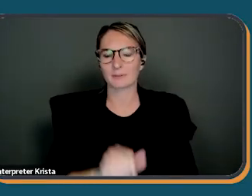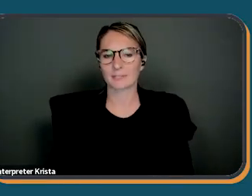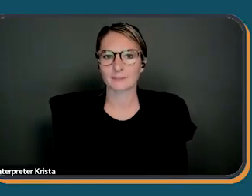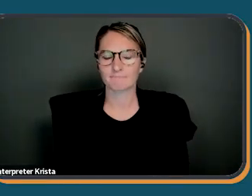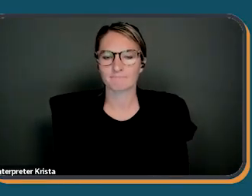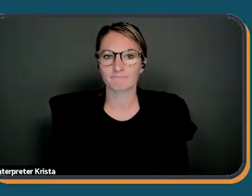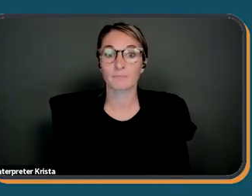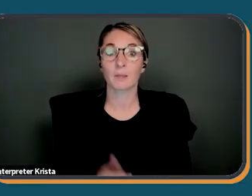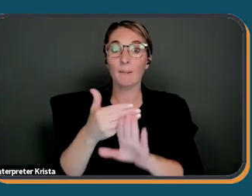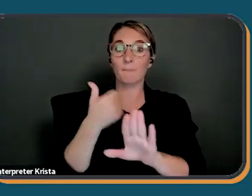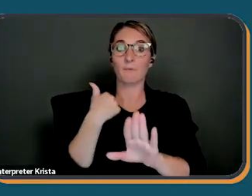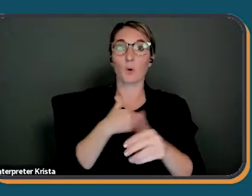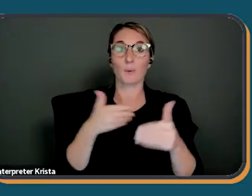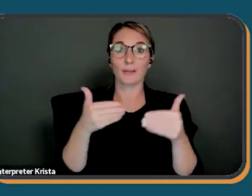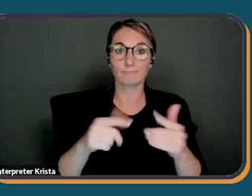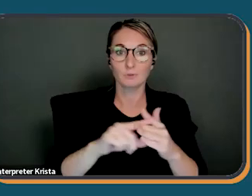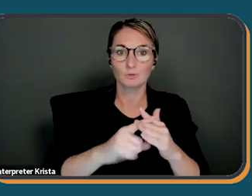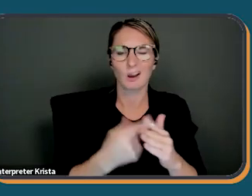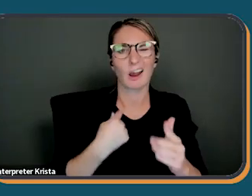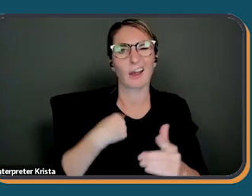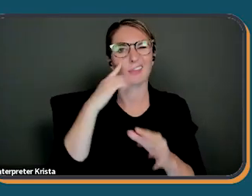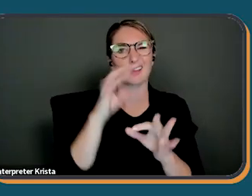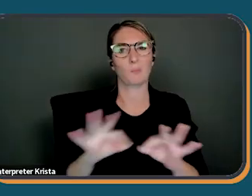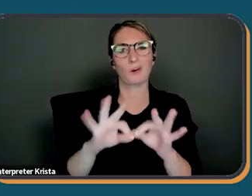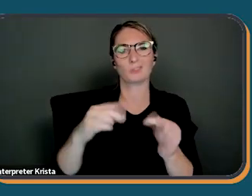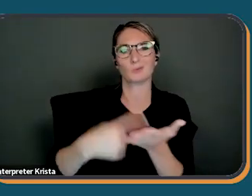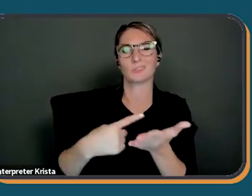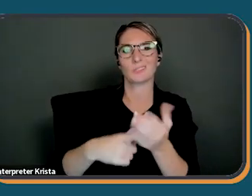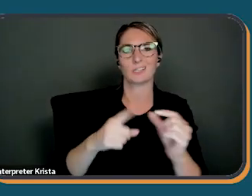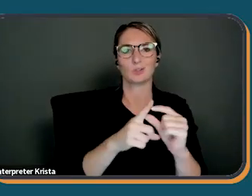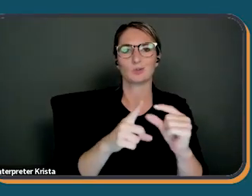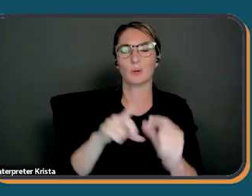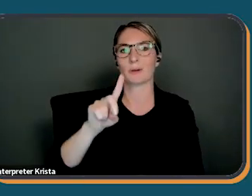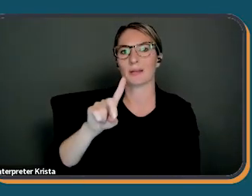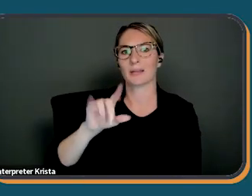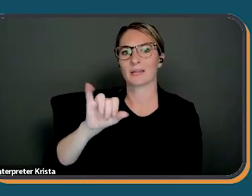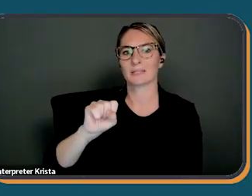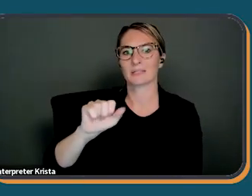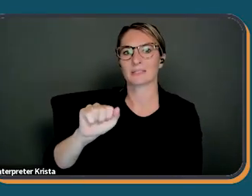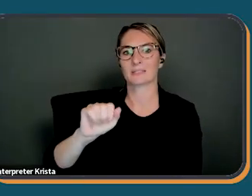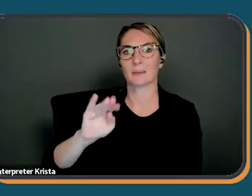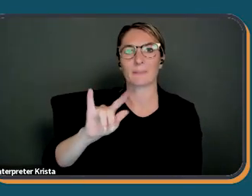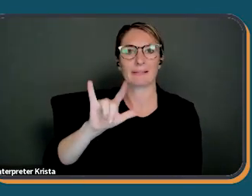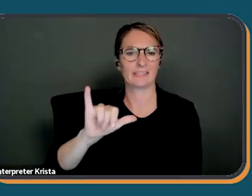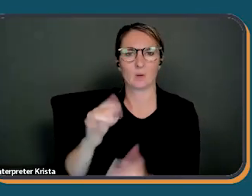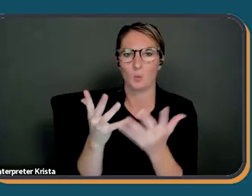I think it's important that we discuss what defines a disability. Per the Americans with Disabilities Act